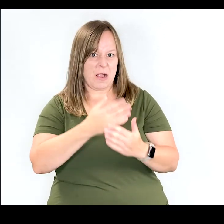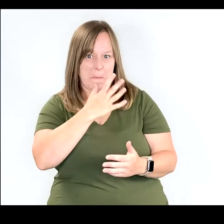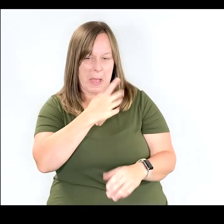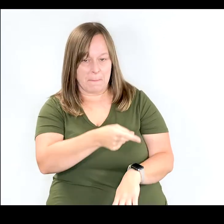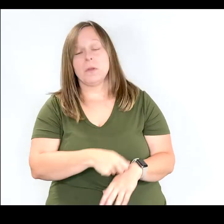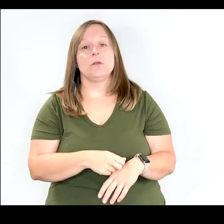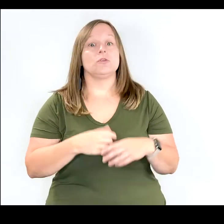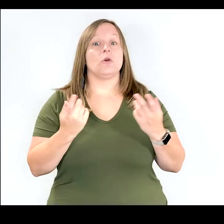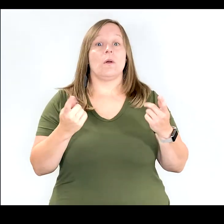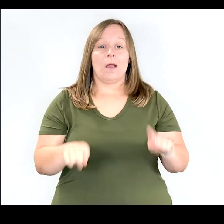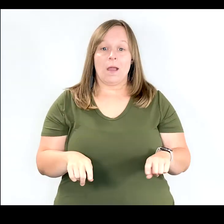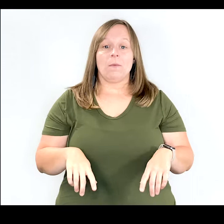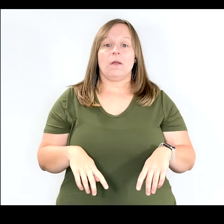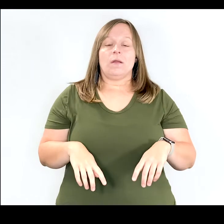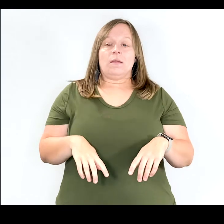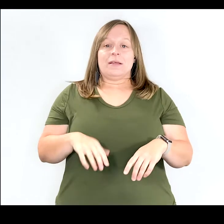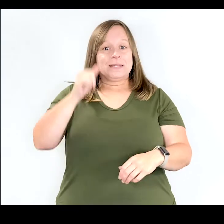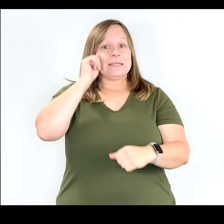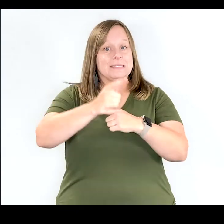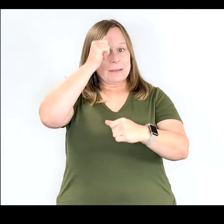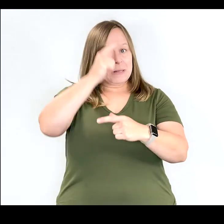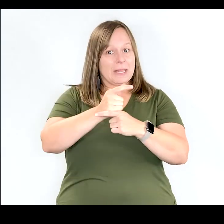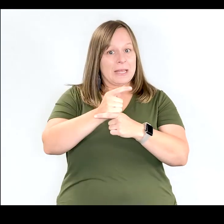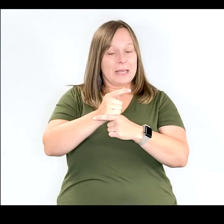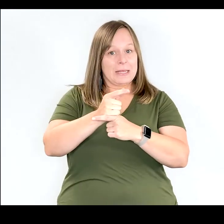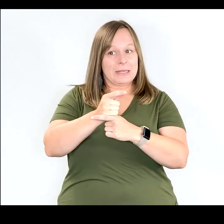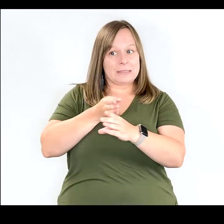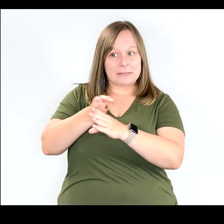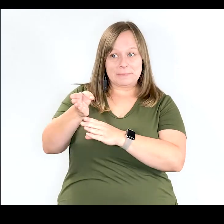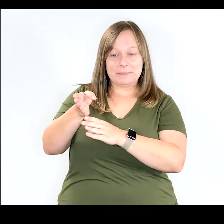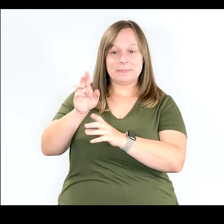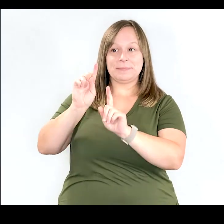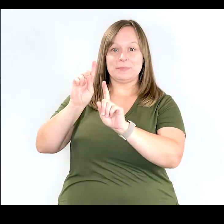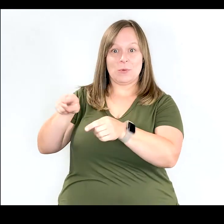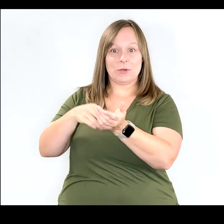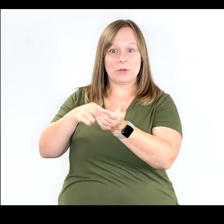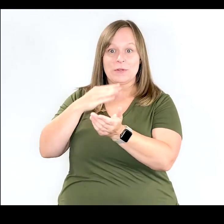So what happened was that the siblings who are aligned behind Miss Abouzeidi being in the nursing